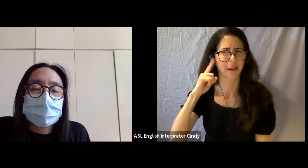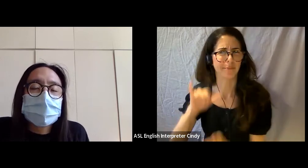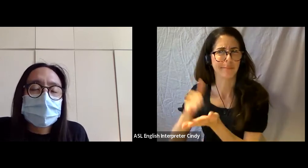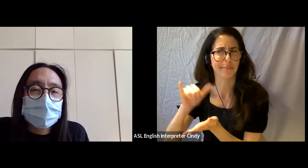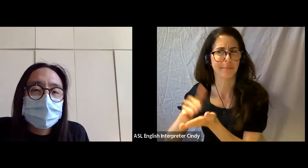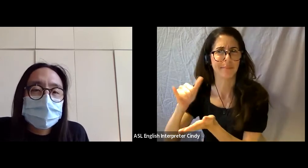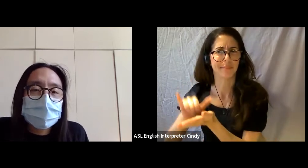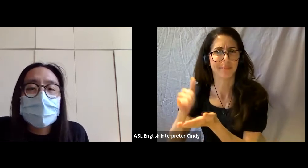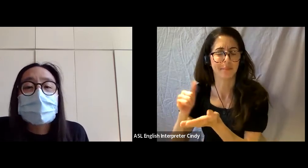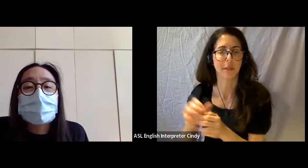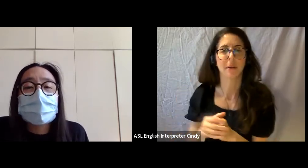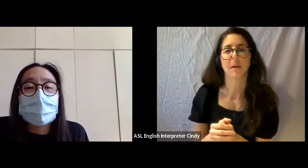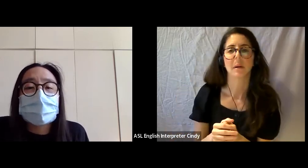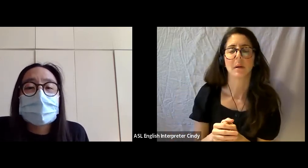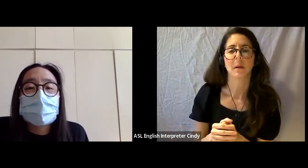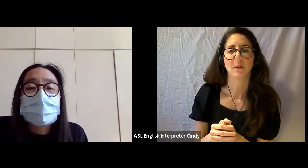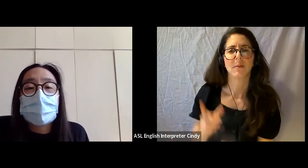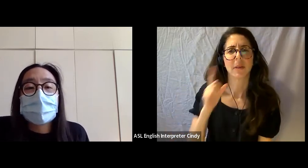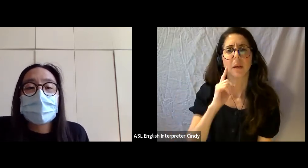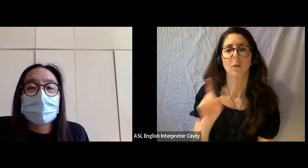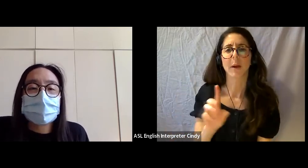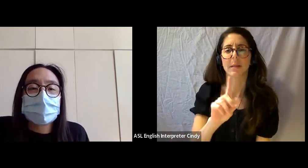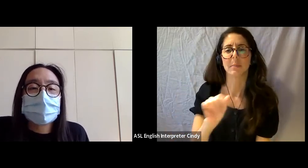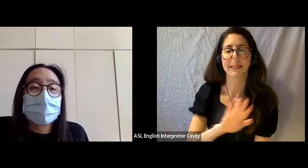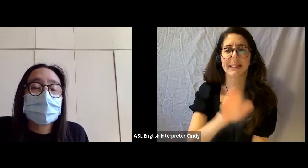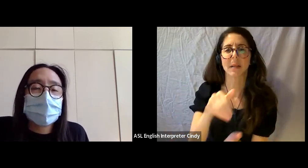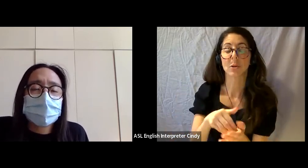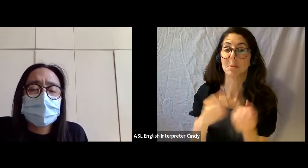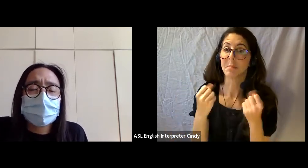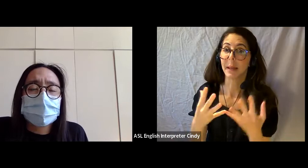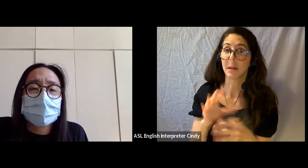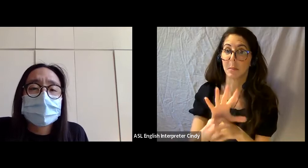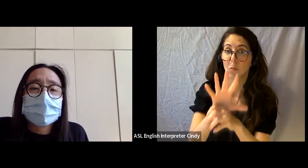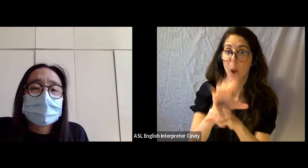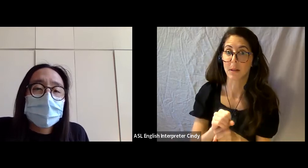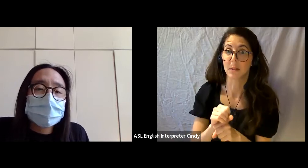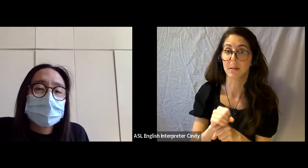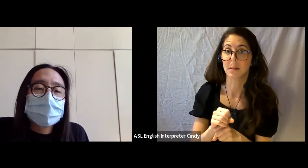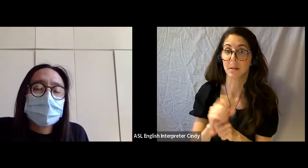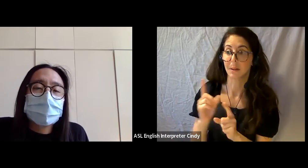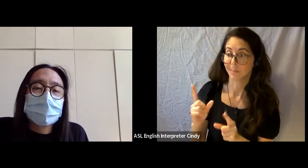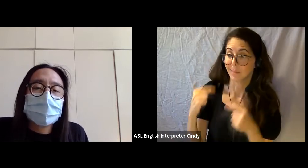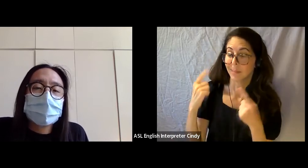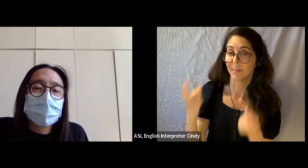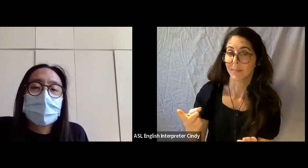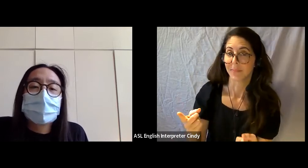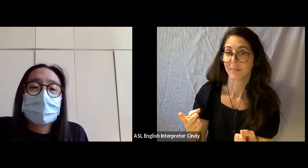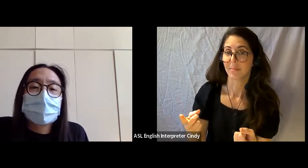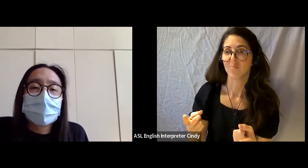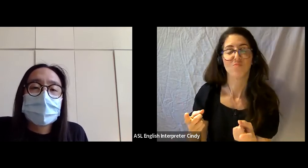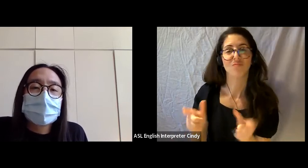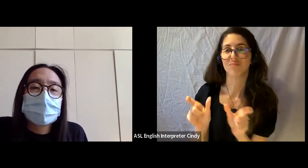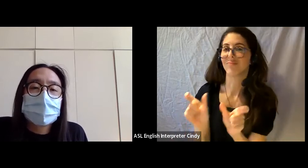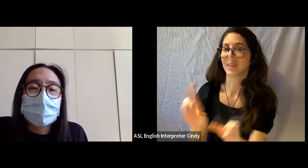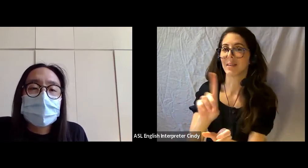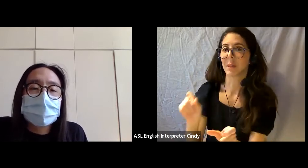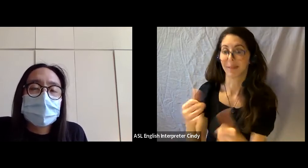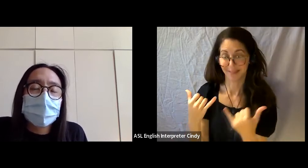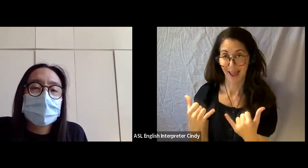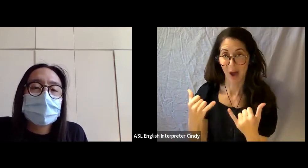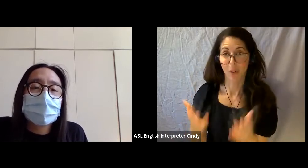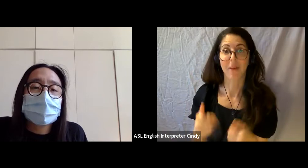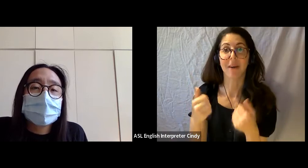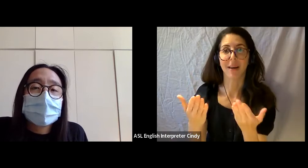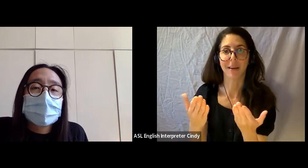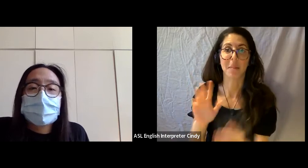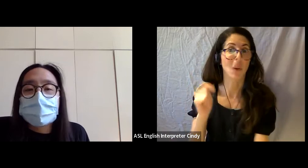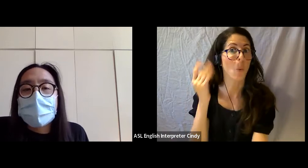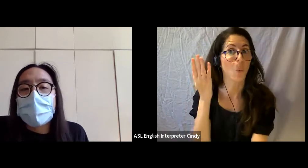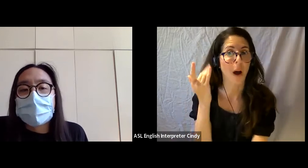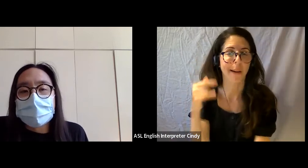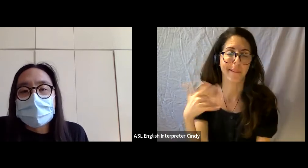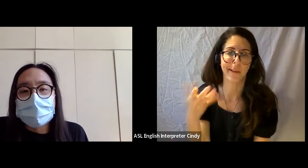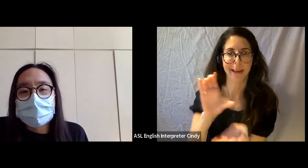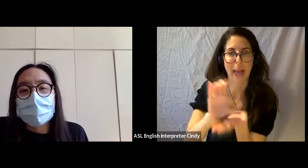largely because so many practices that had previously been denied to disabled people are now being provided only under the hand of this kind of capitalist necessity.